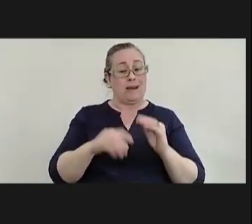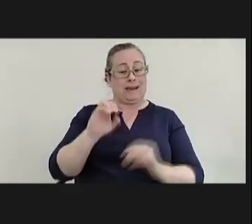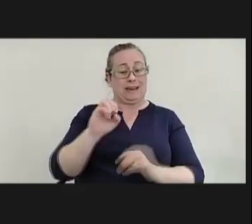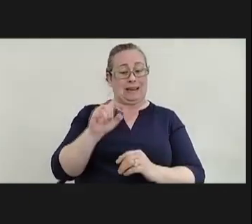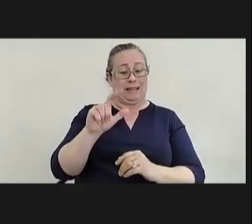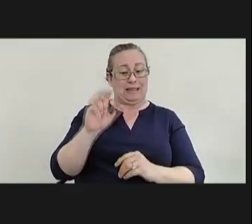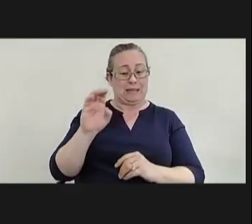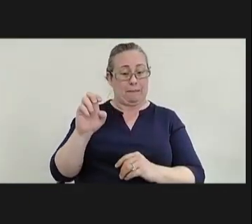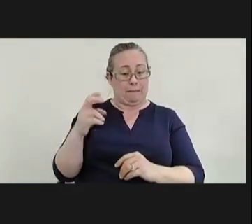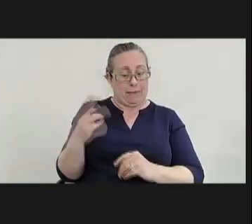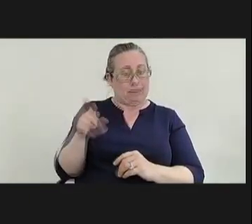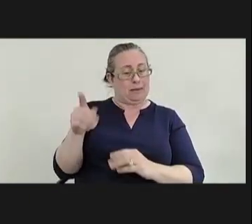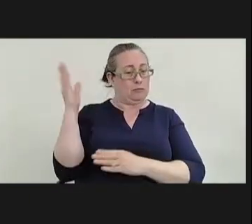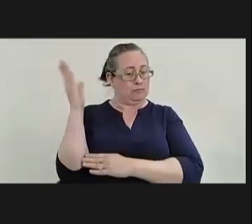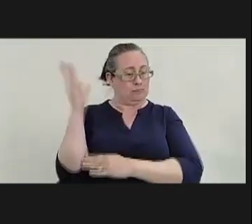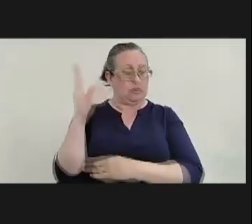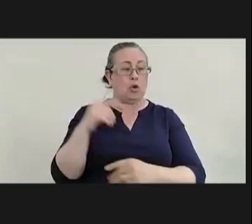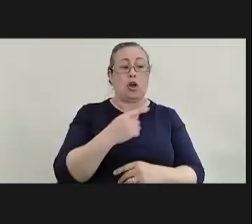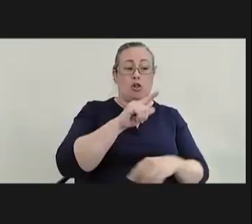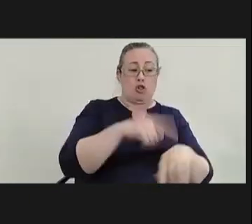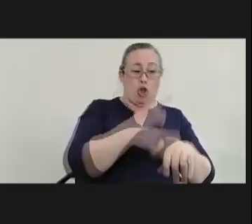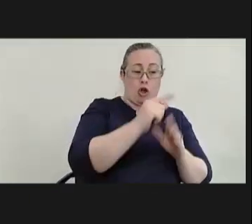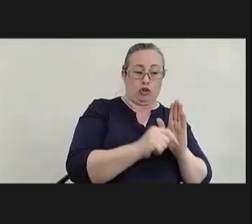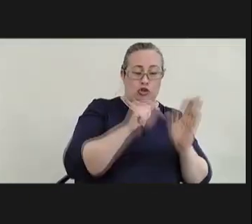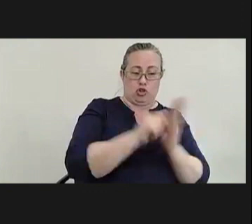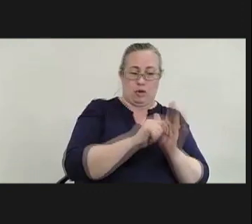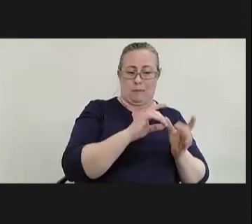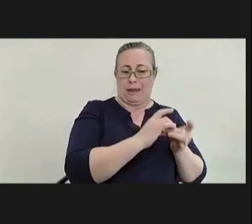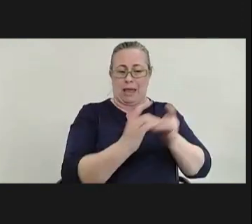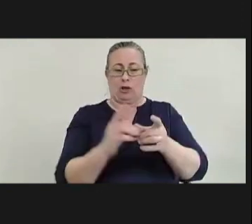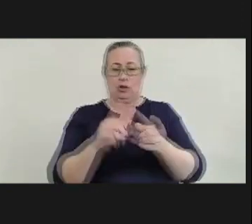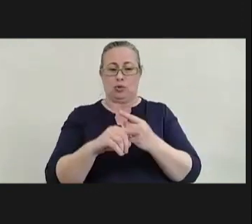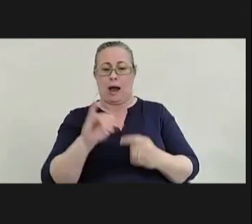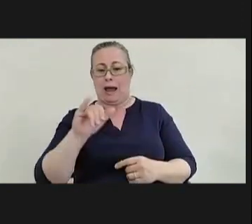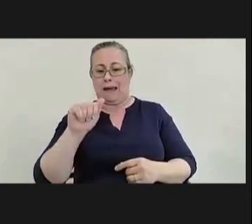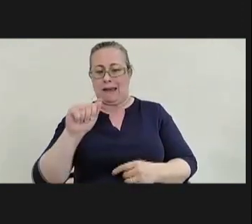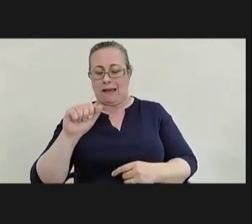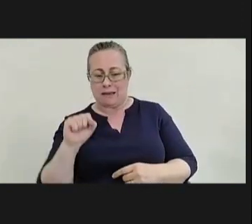getting long-term care connected to IIS. It doesn't mean that all long-term care